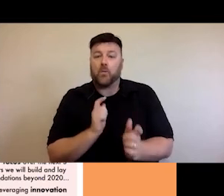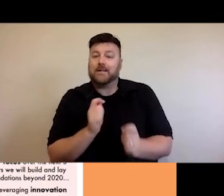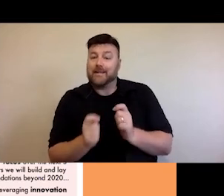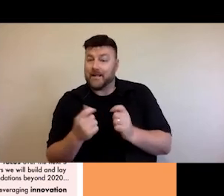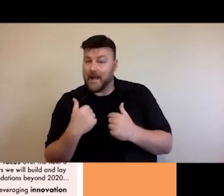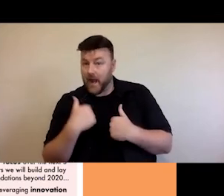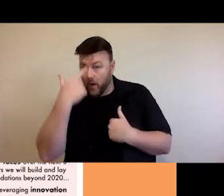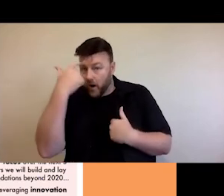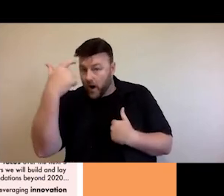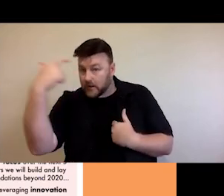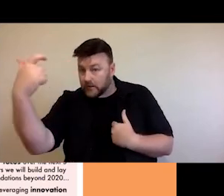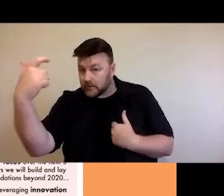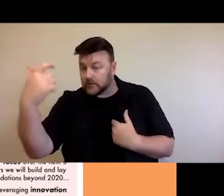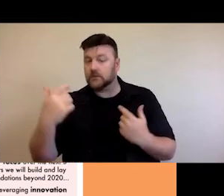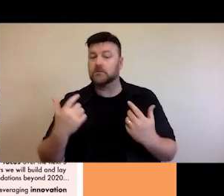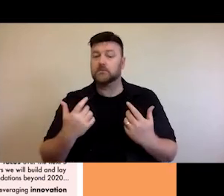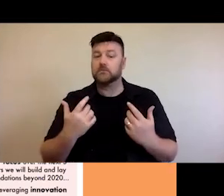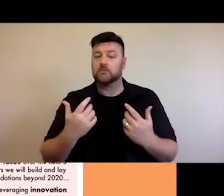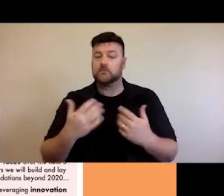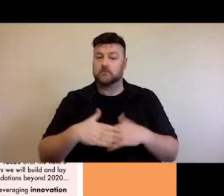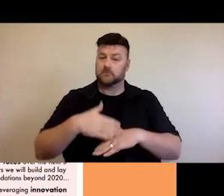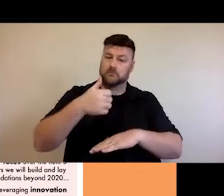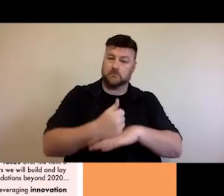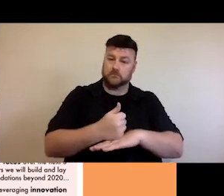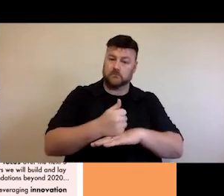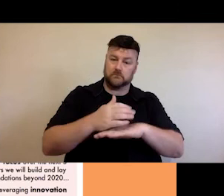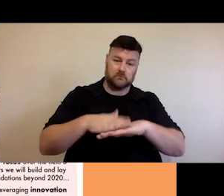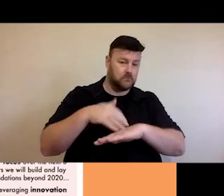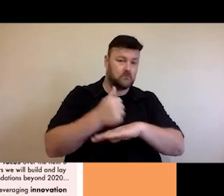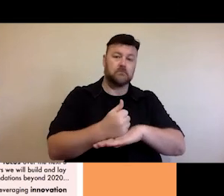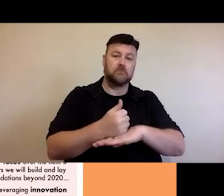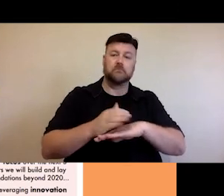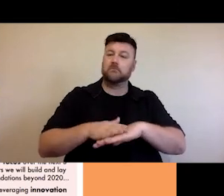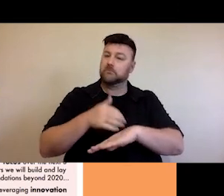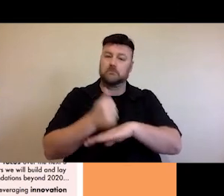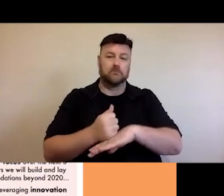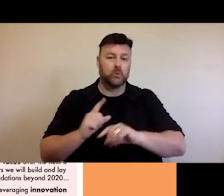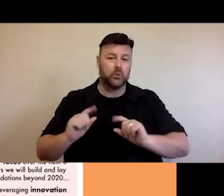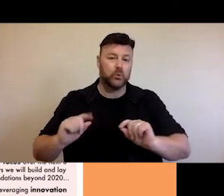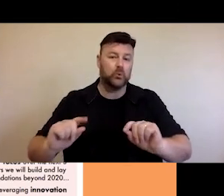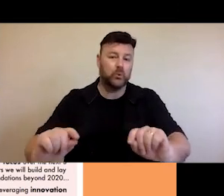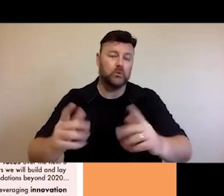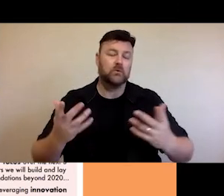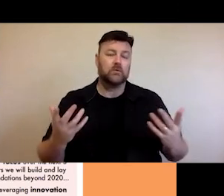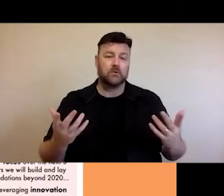make them compelling, and how we implement, implement, implement. Hopefully, this is starting to give you a little bit of comfort that